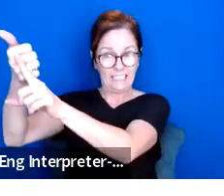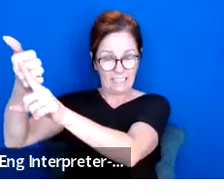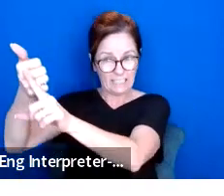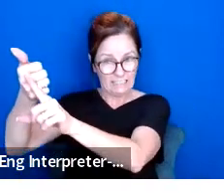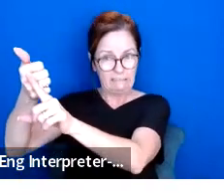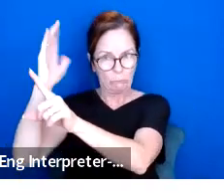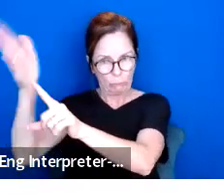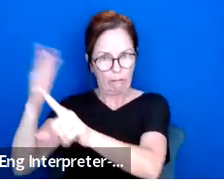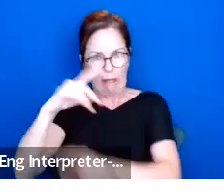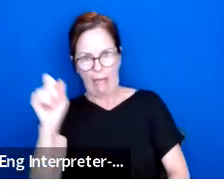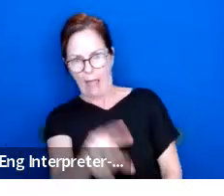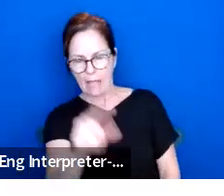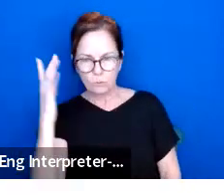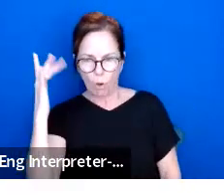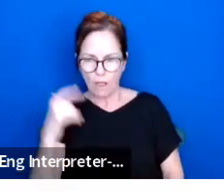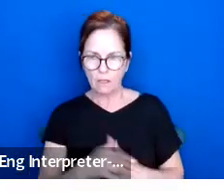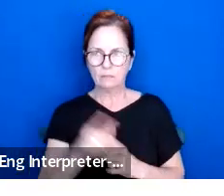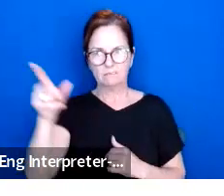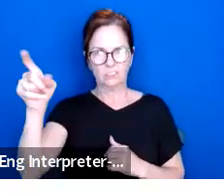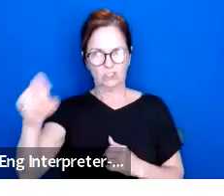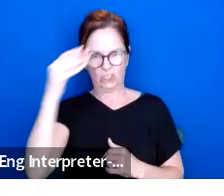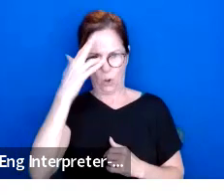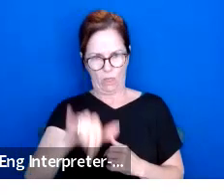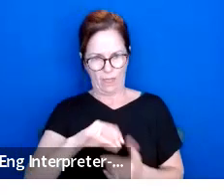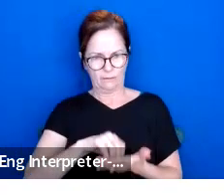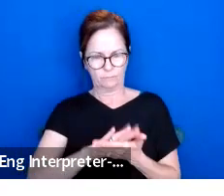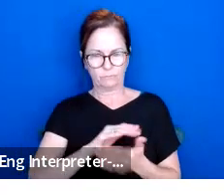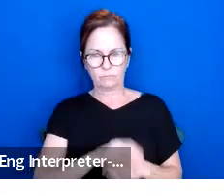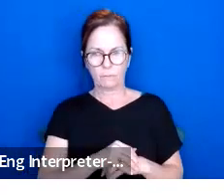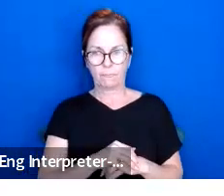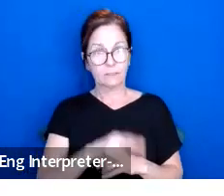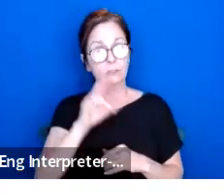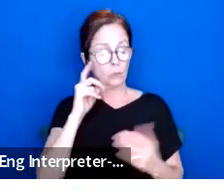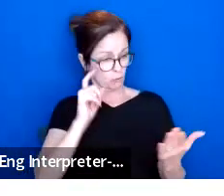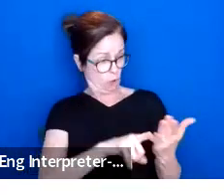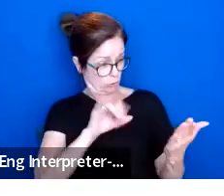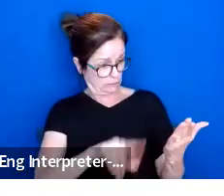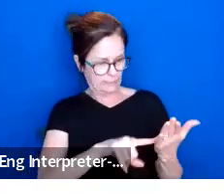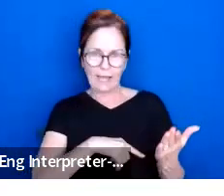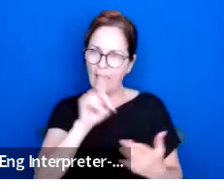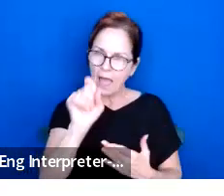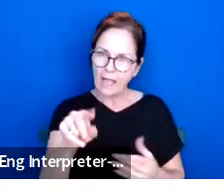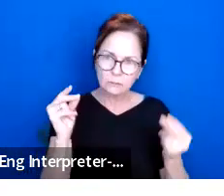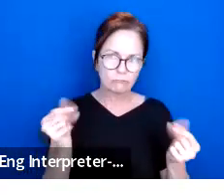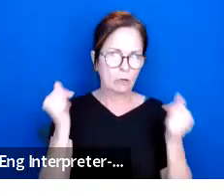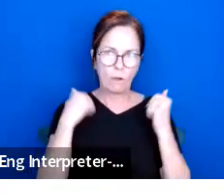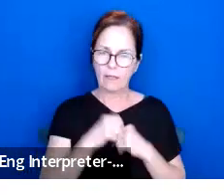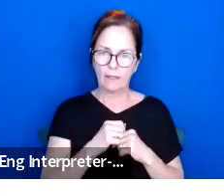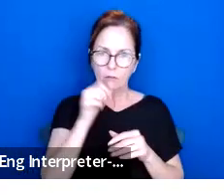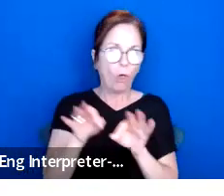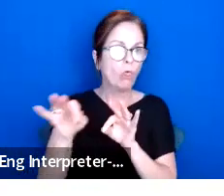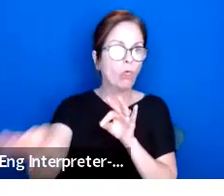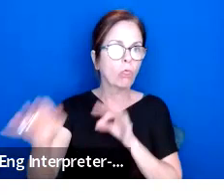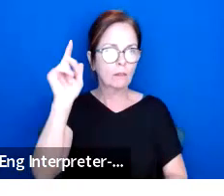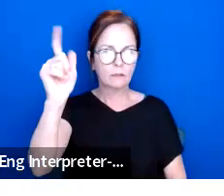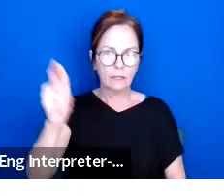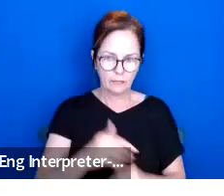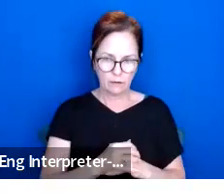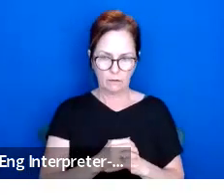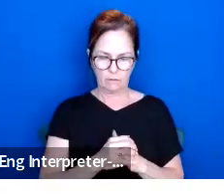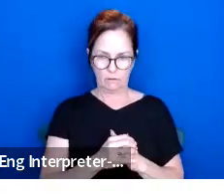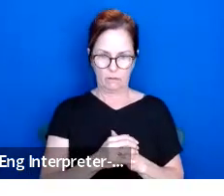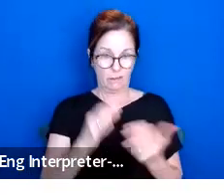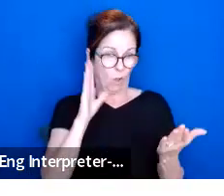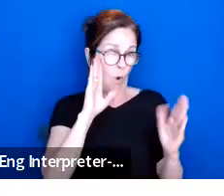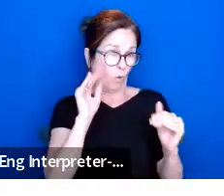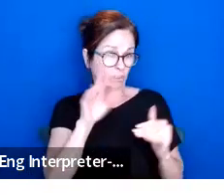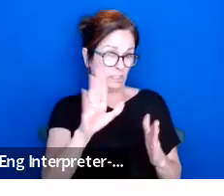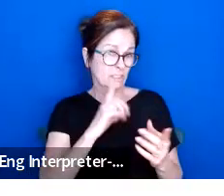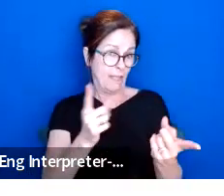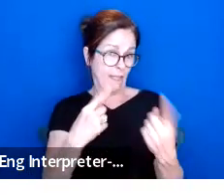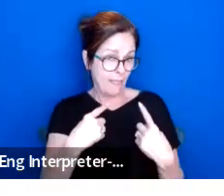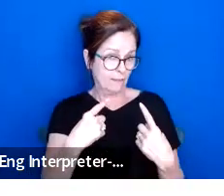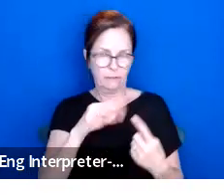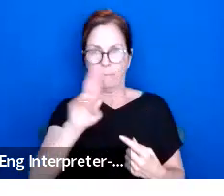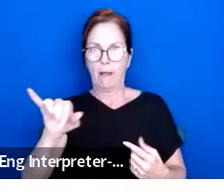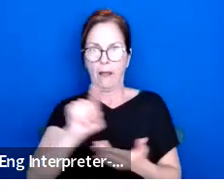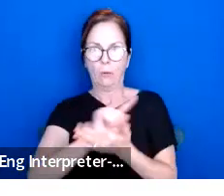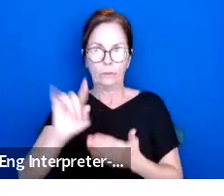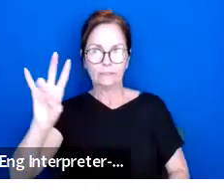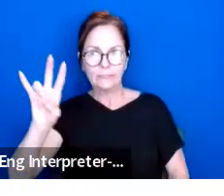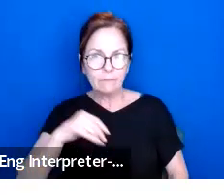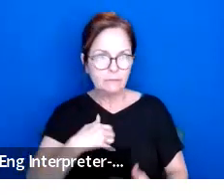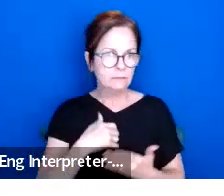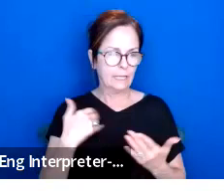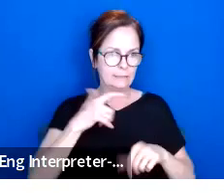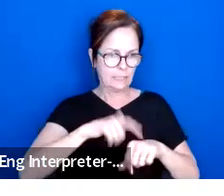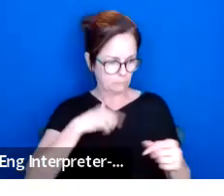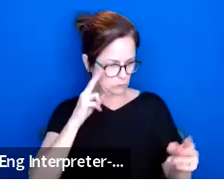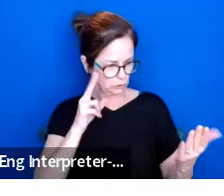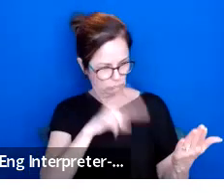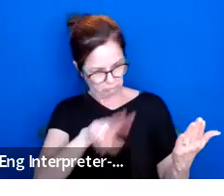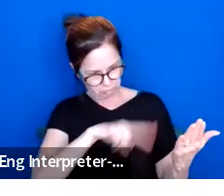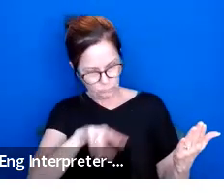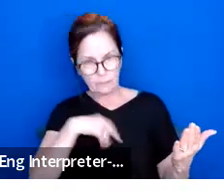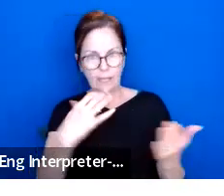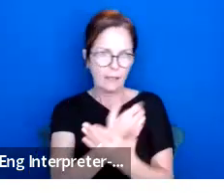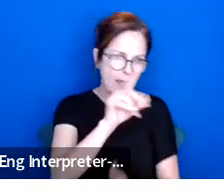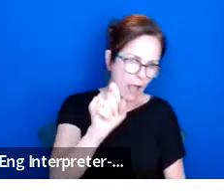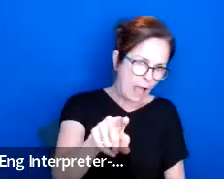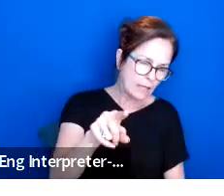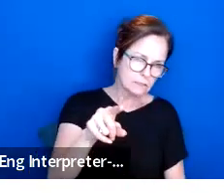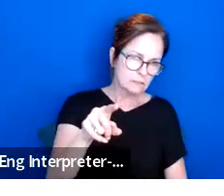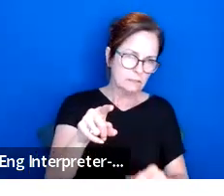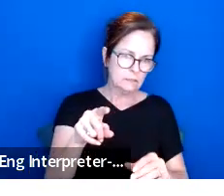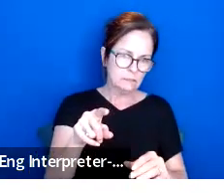Normally I would I would hope that the the dean would be the person that would be the one asks that and should be noting that too and ask that early on as soon as you've you know, and week 6 you've gotten gotten that and hopefully by week 7 you've had a chance to look through it and and and maybe ask those questions of the, review.